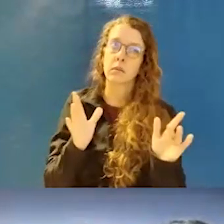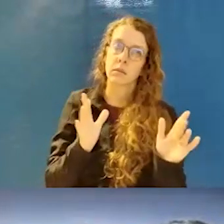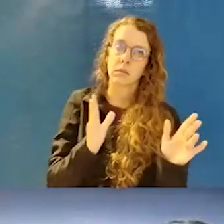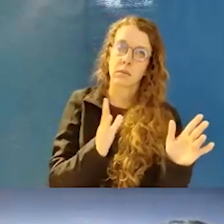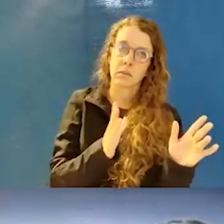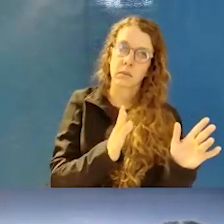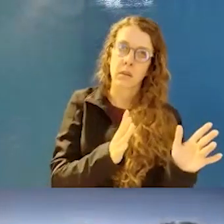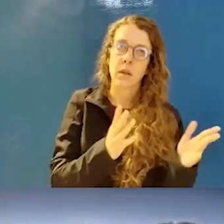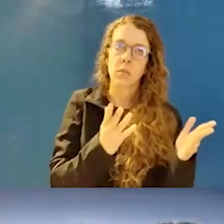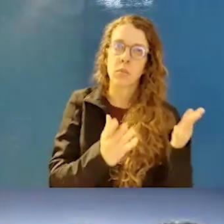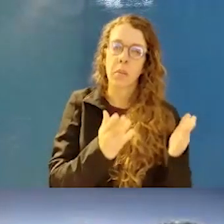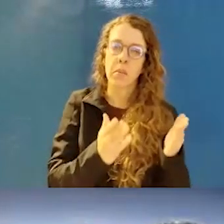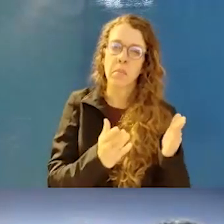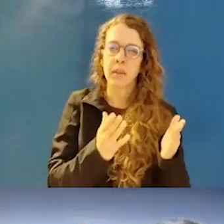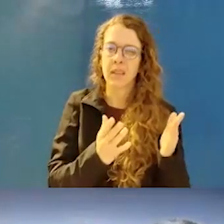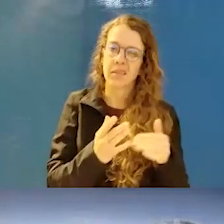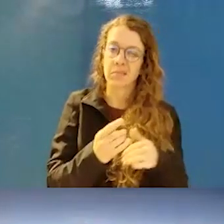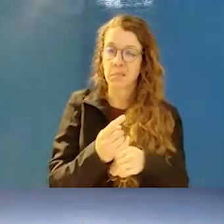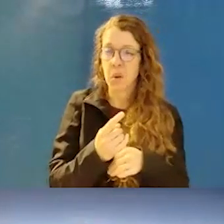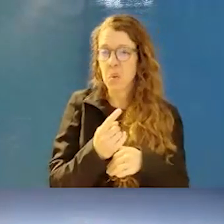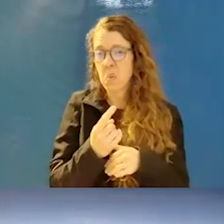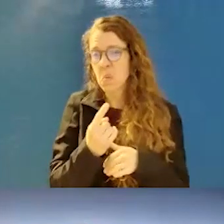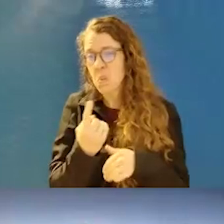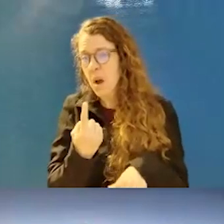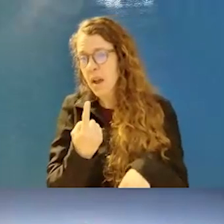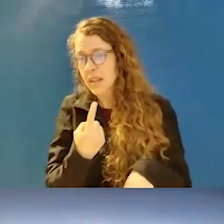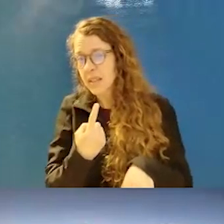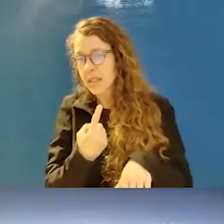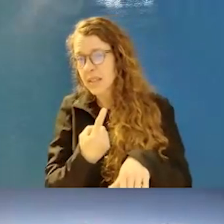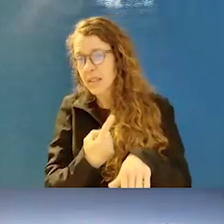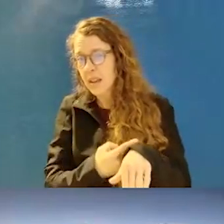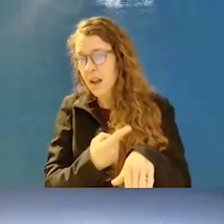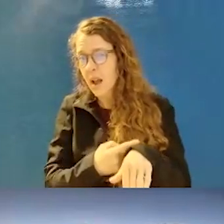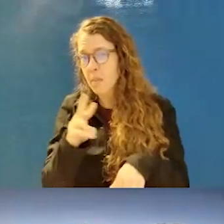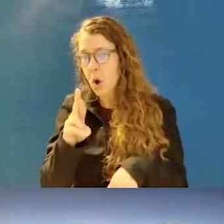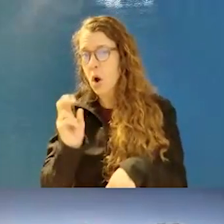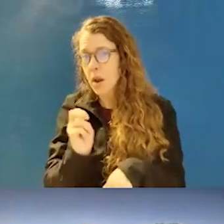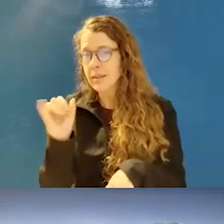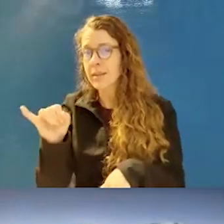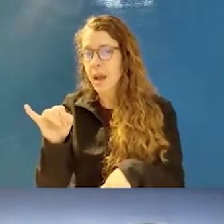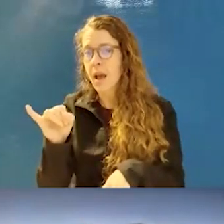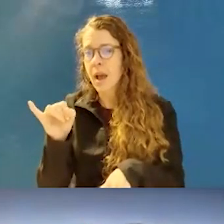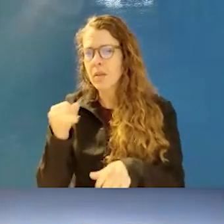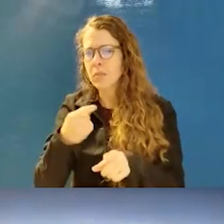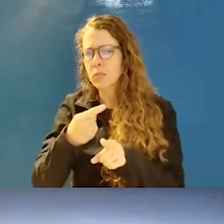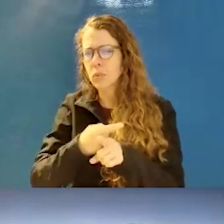probably 1 instance of RSI would be, appropriate for that.